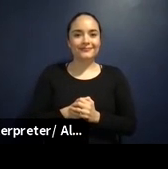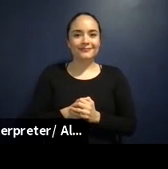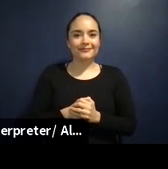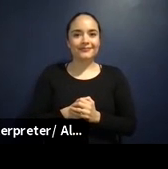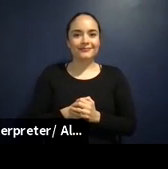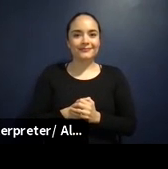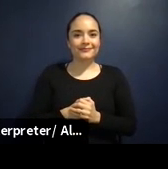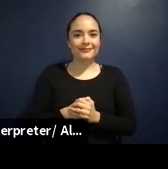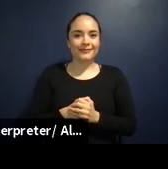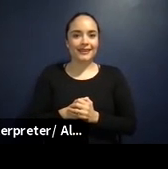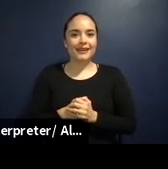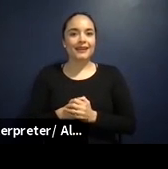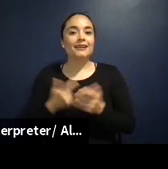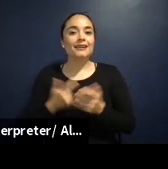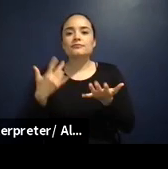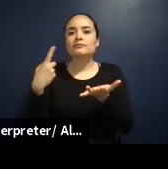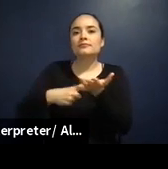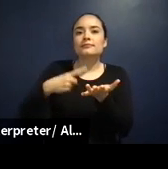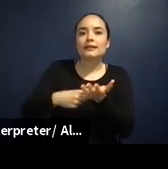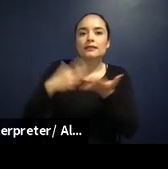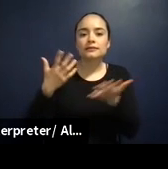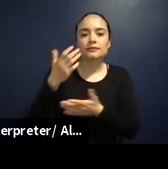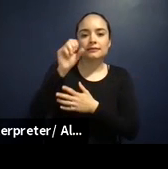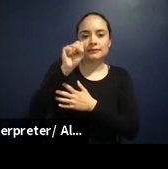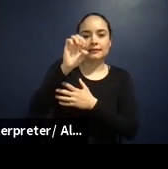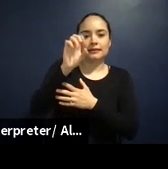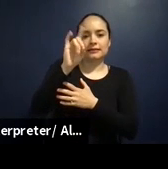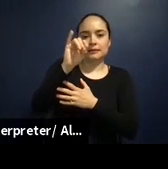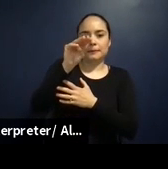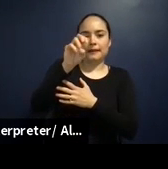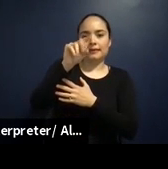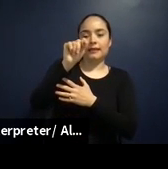in this picture we have a little bit of a clue, I think, about how sedimentary rocks are formed,